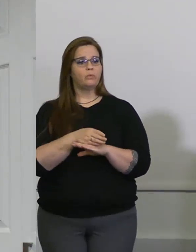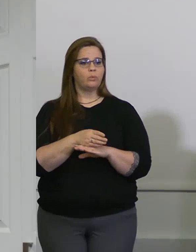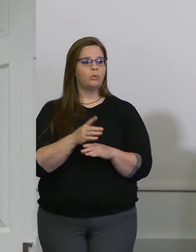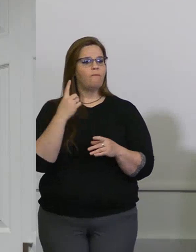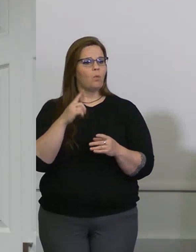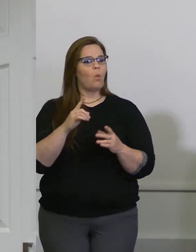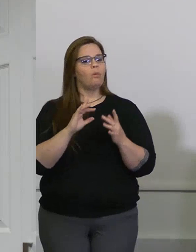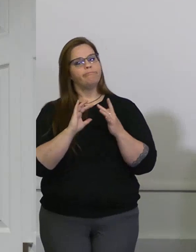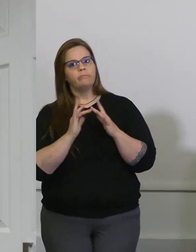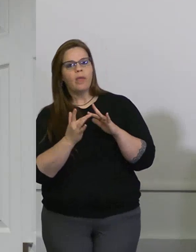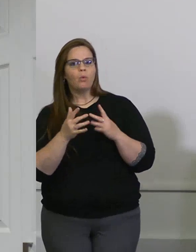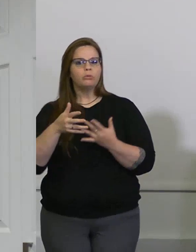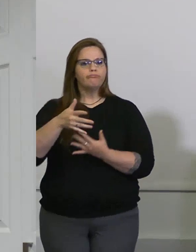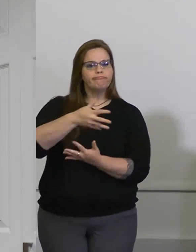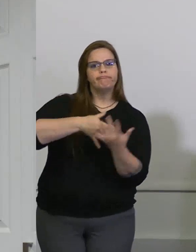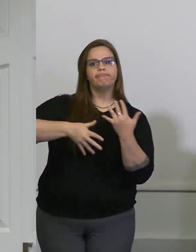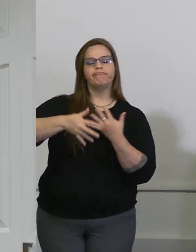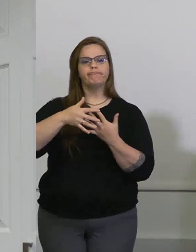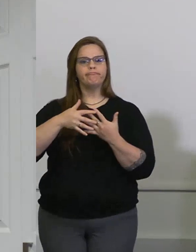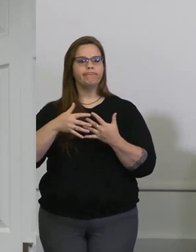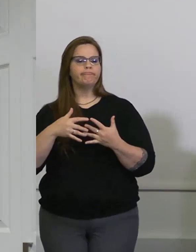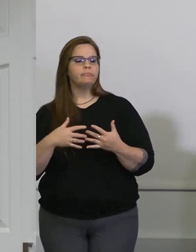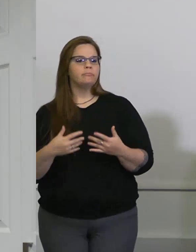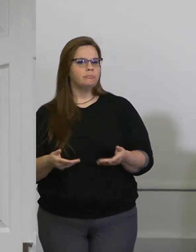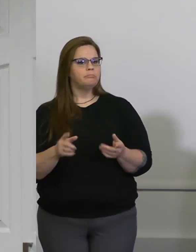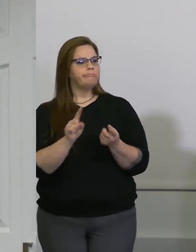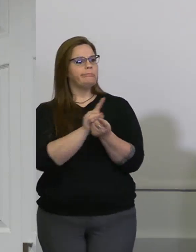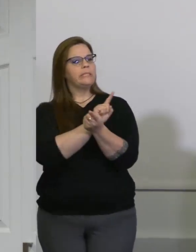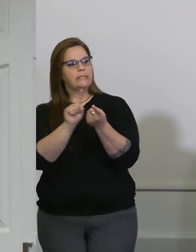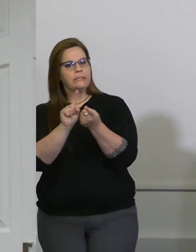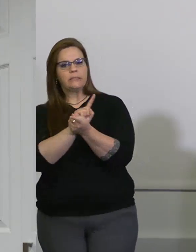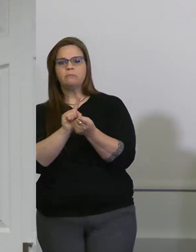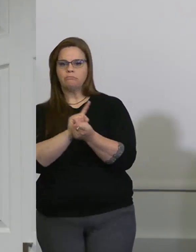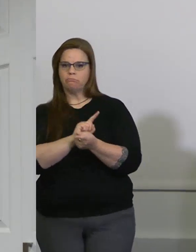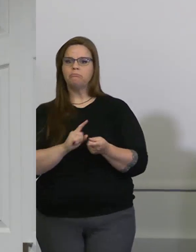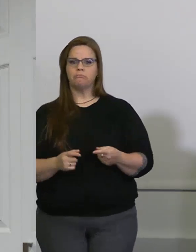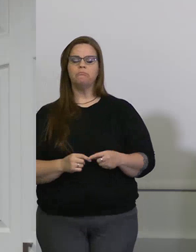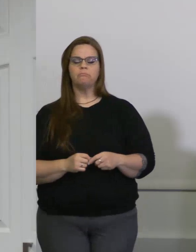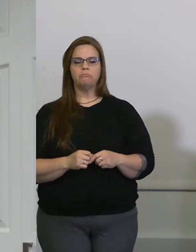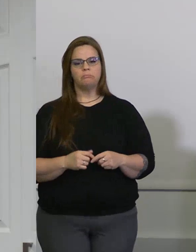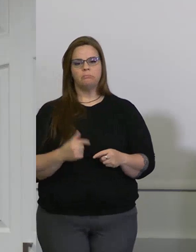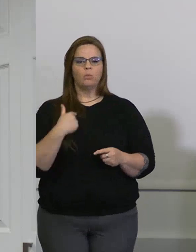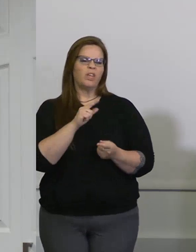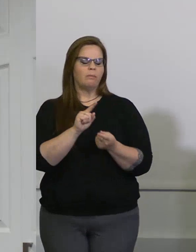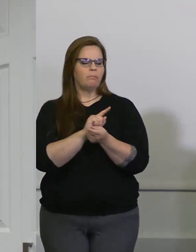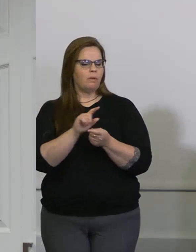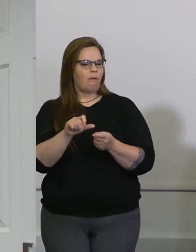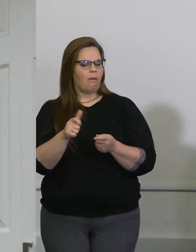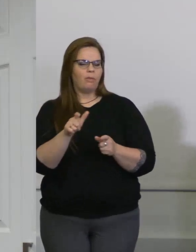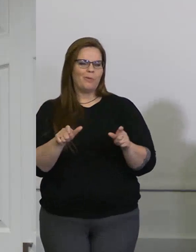for networking and meeting. You know, we get to meet other people in the accessibility world.